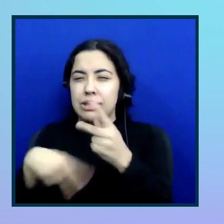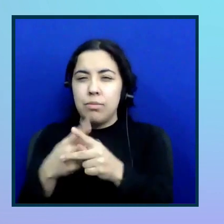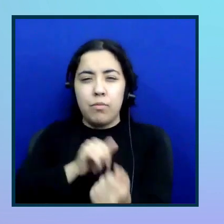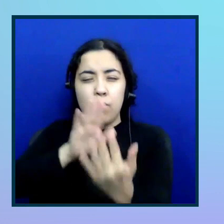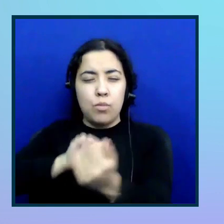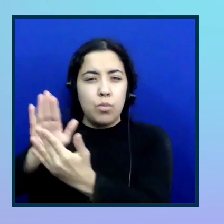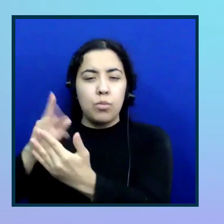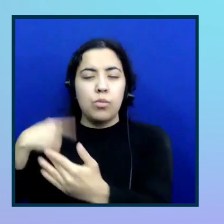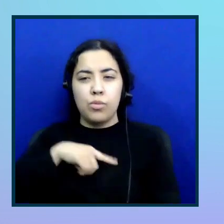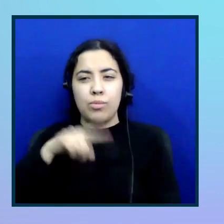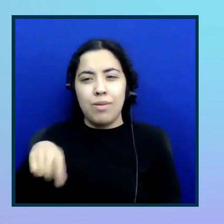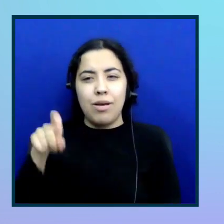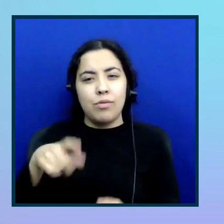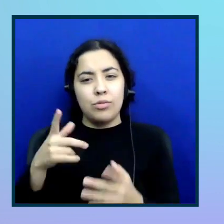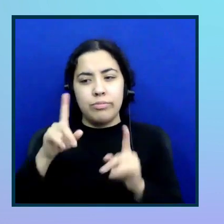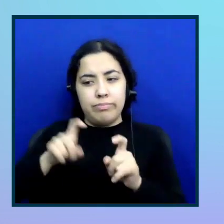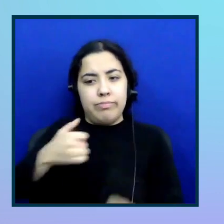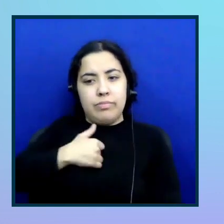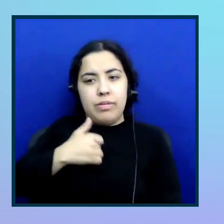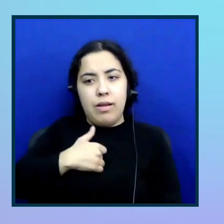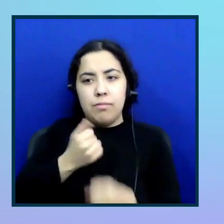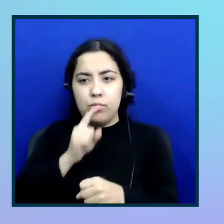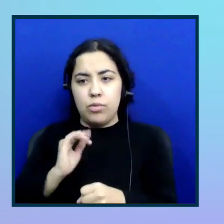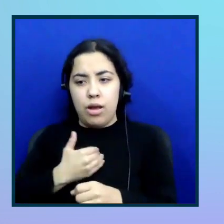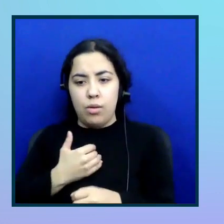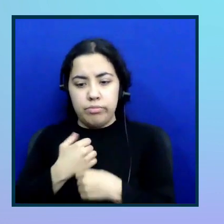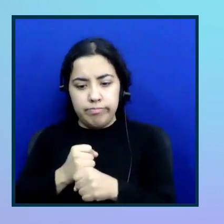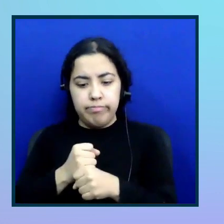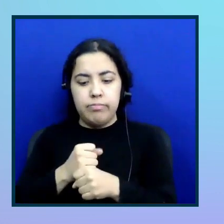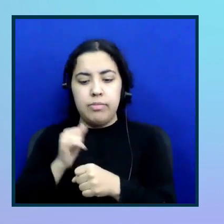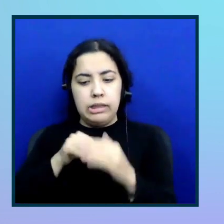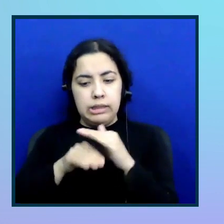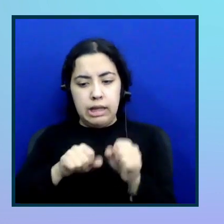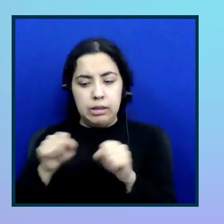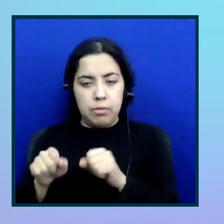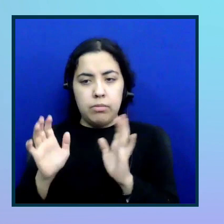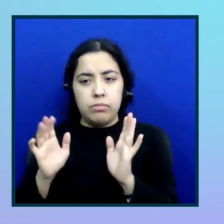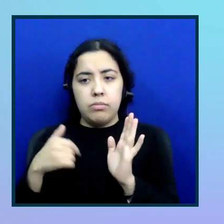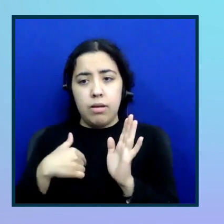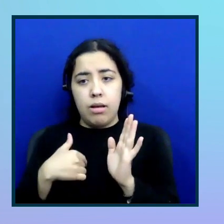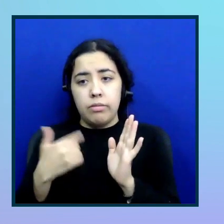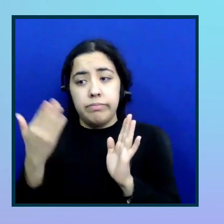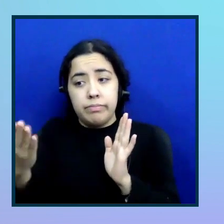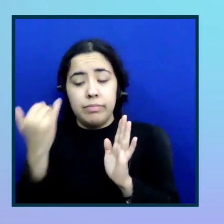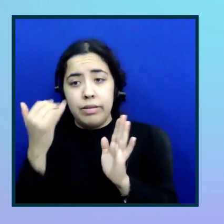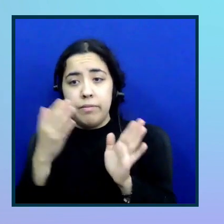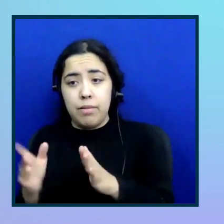we have to do our own testing and make sure what we create is accessible by default. I would say if you're gonna do some researching,